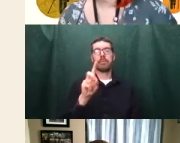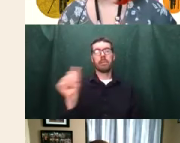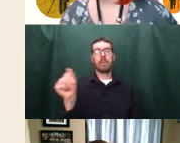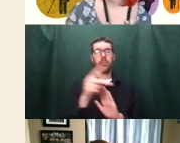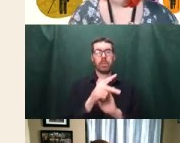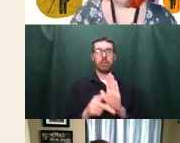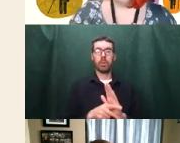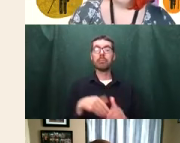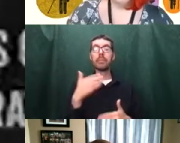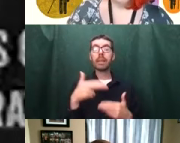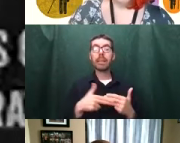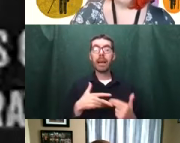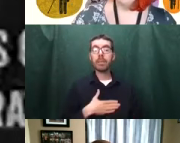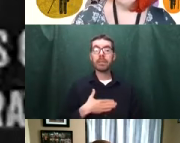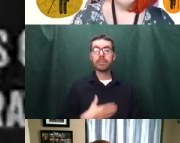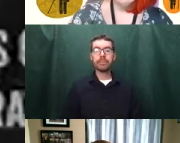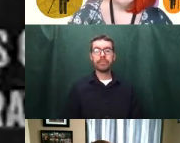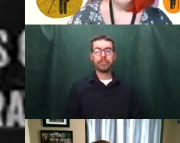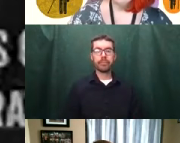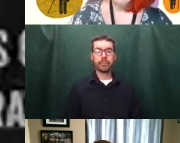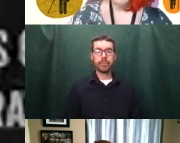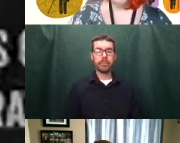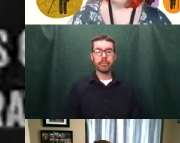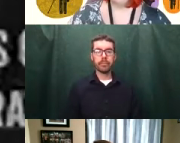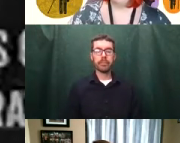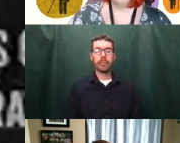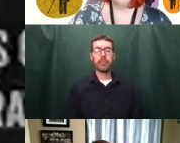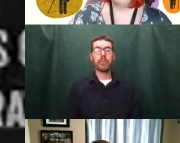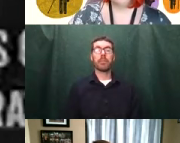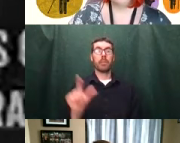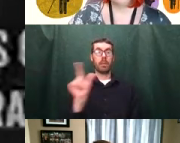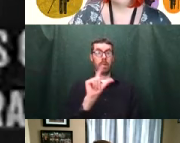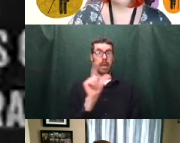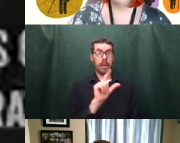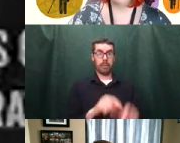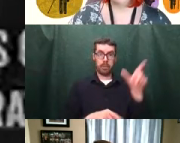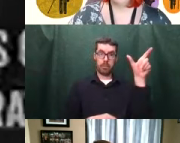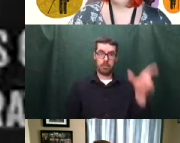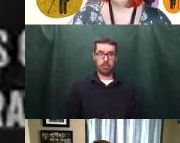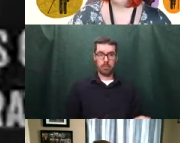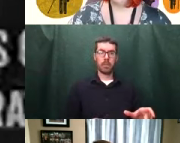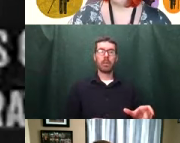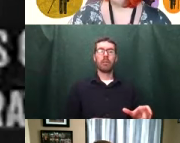Next slide please. So on the left side of this slide is collective access which the